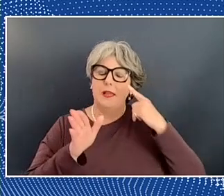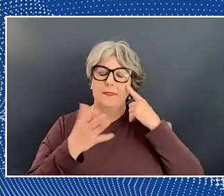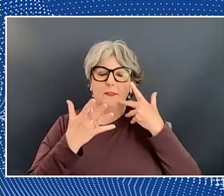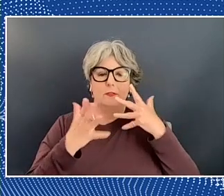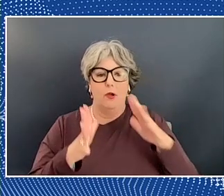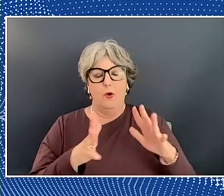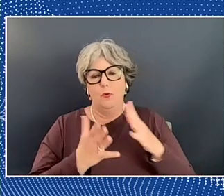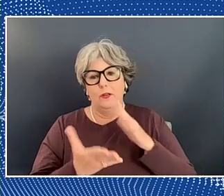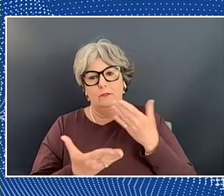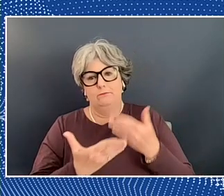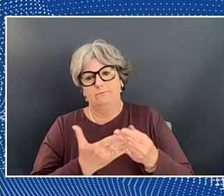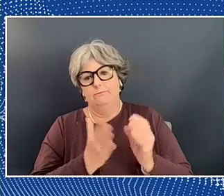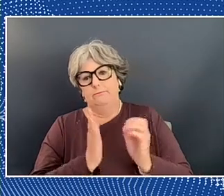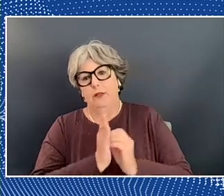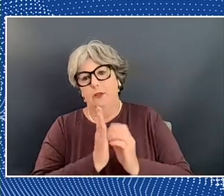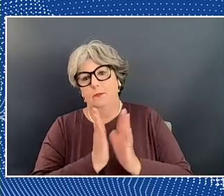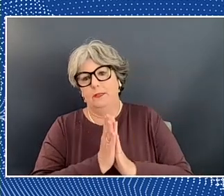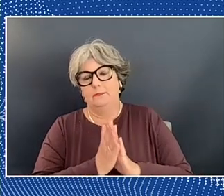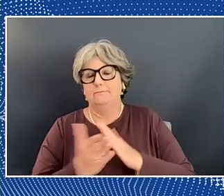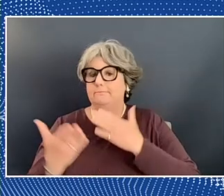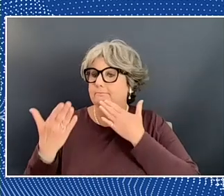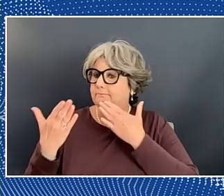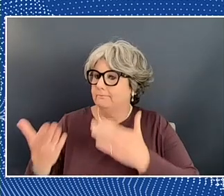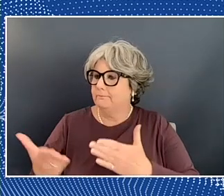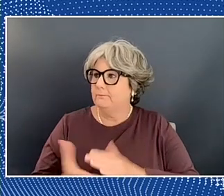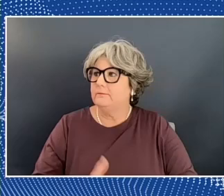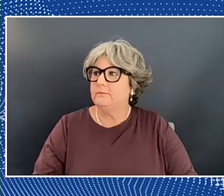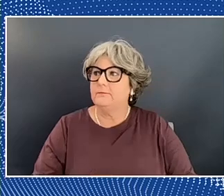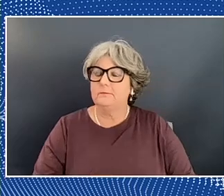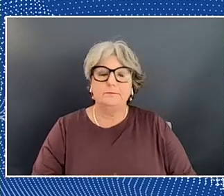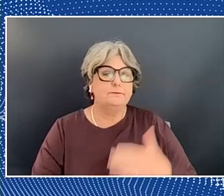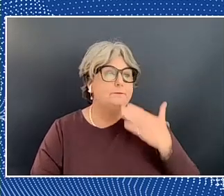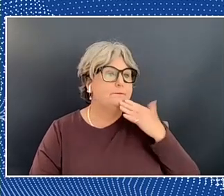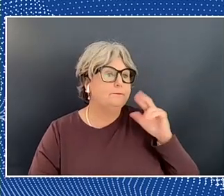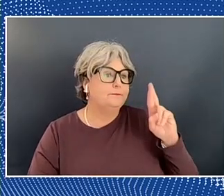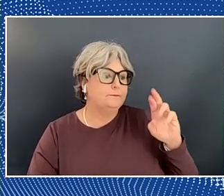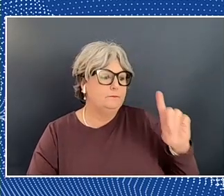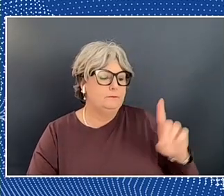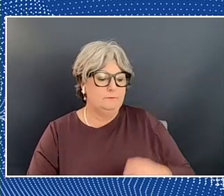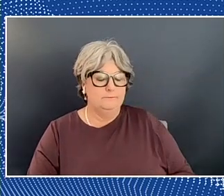documented. Thank you. Thank you, Richard. So I'm not sure who